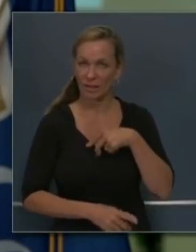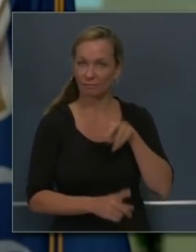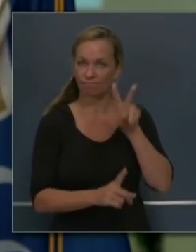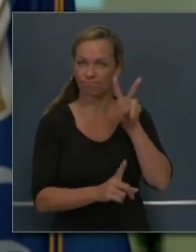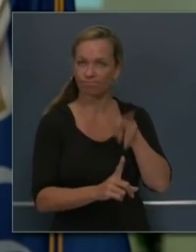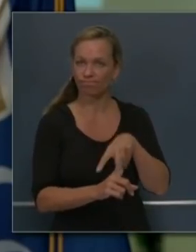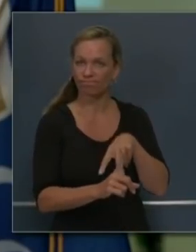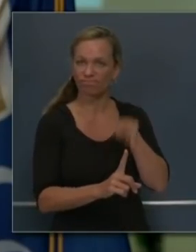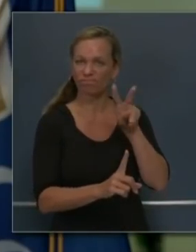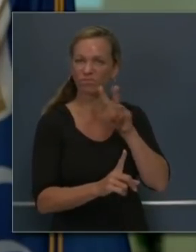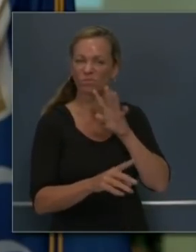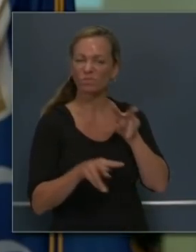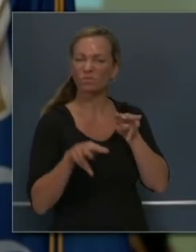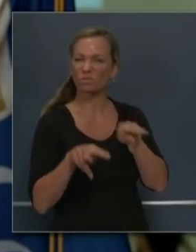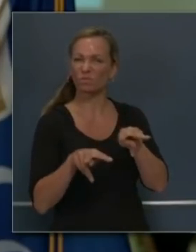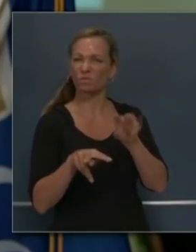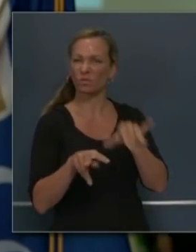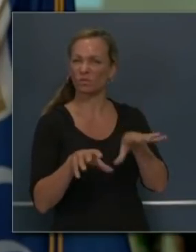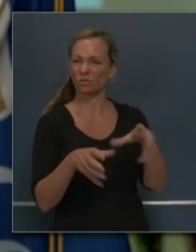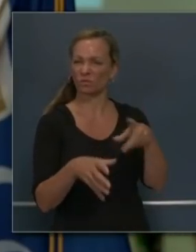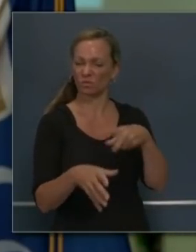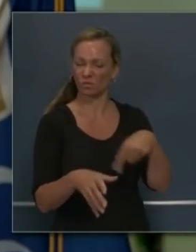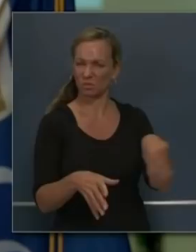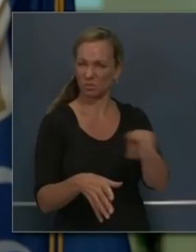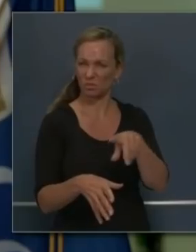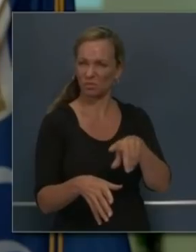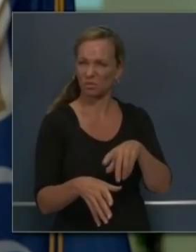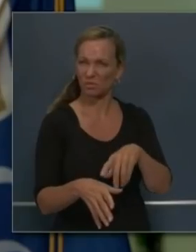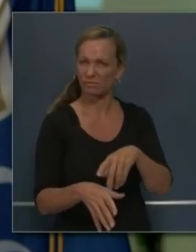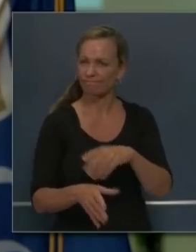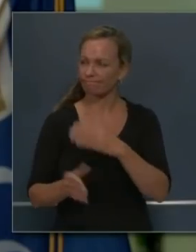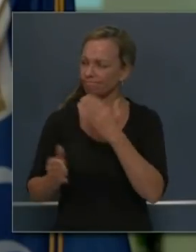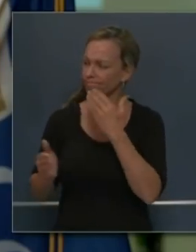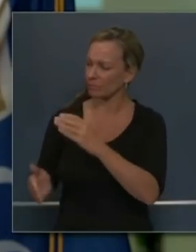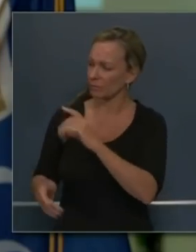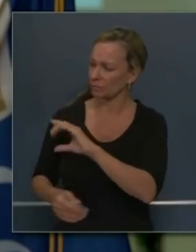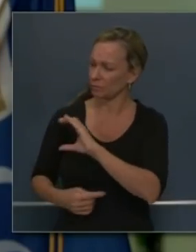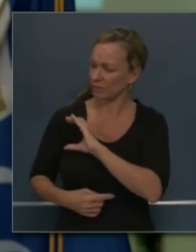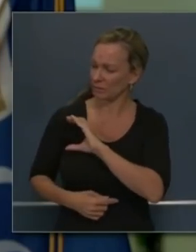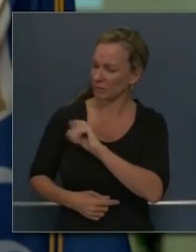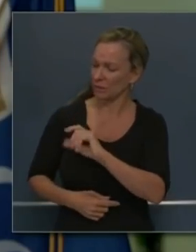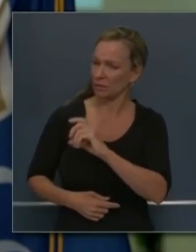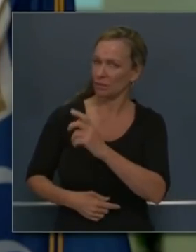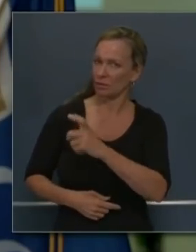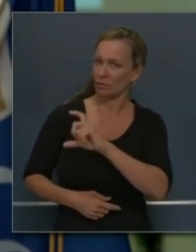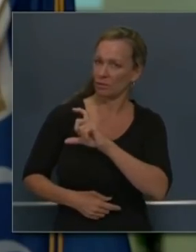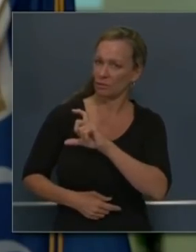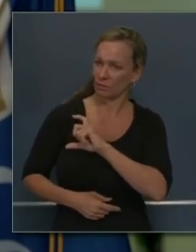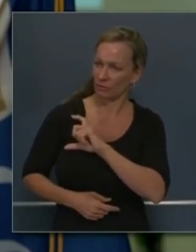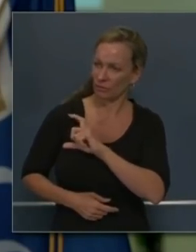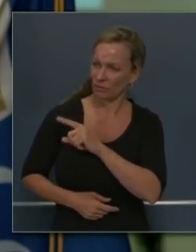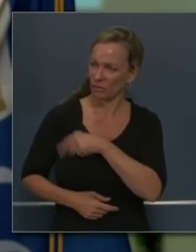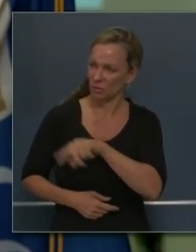HELD TO A HIGHER ACCOUNT, THE MORALITY AND ATHLETICS DECIDES THE LEGALITY OF THAT IS SELF